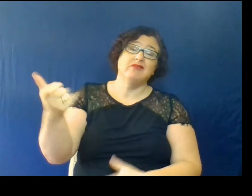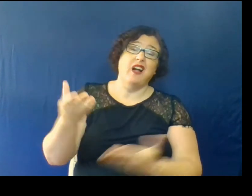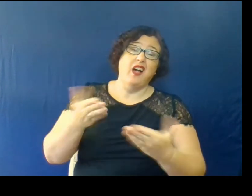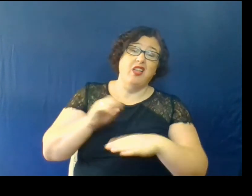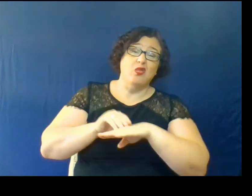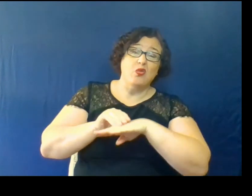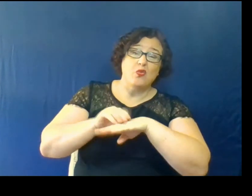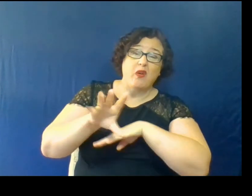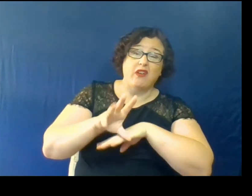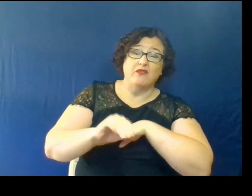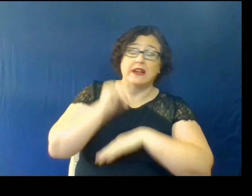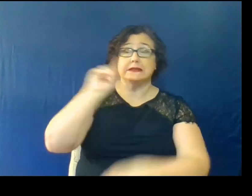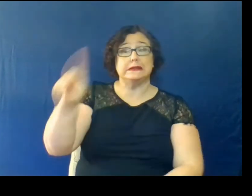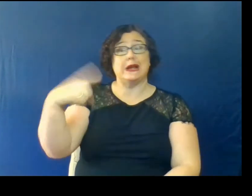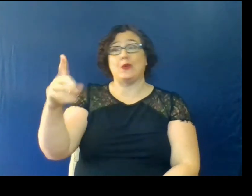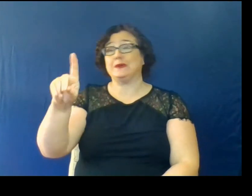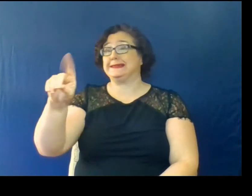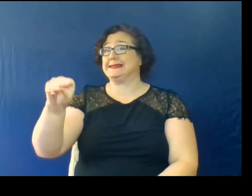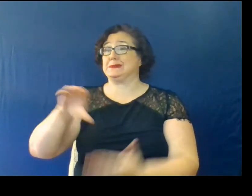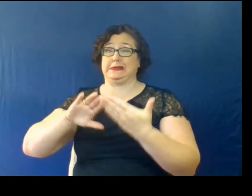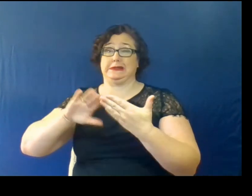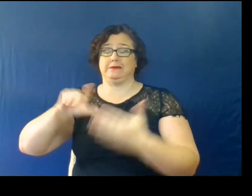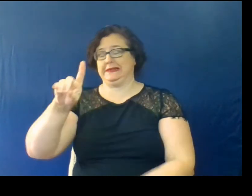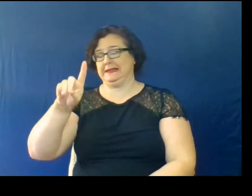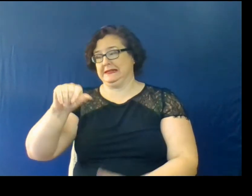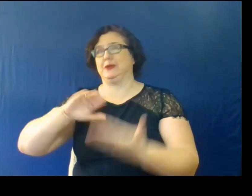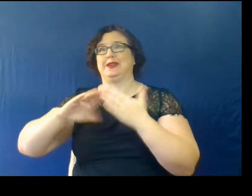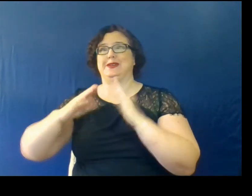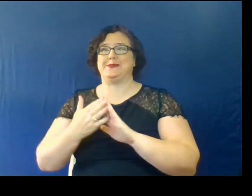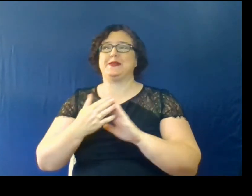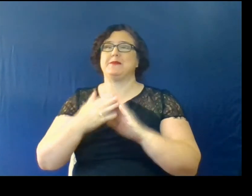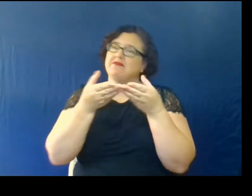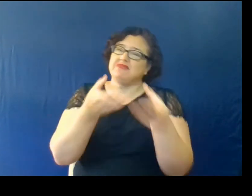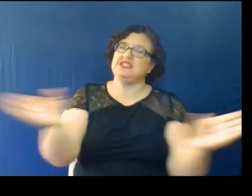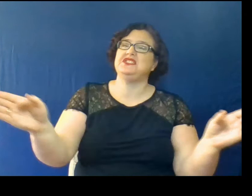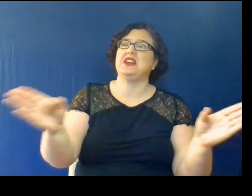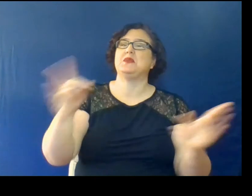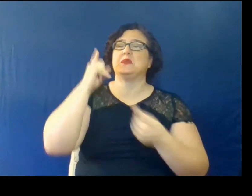this community but just in general as you're as you're thinking about going in to vote? I